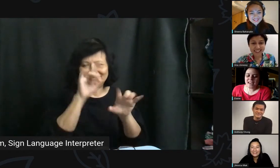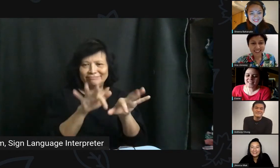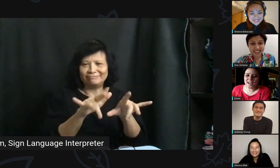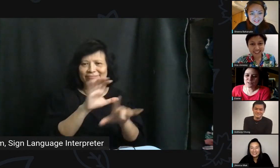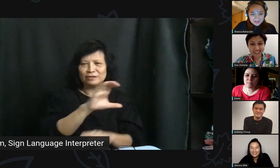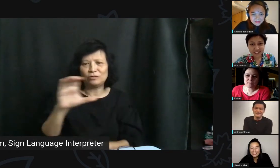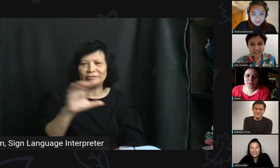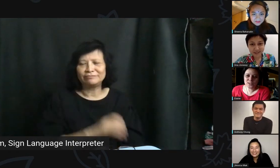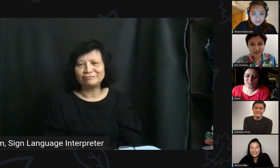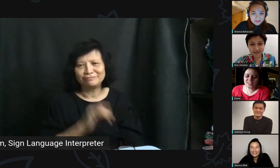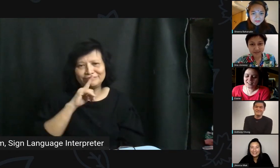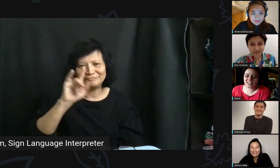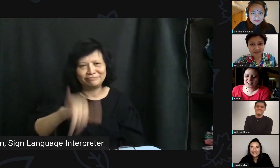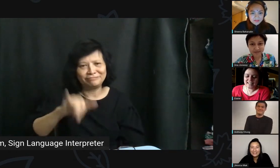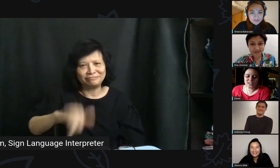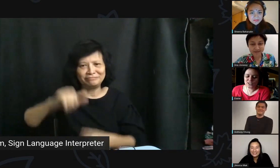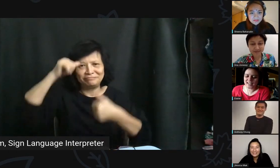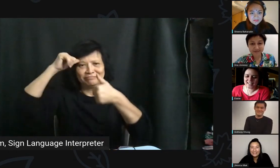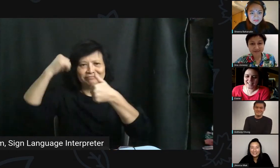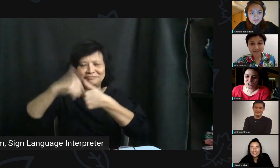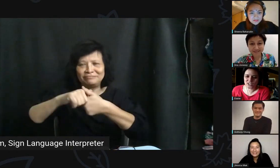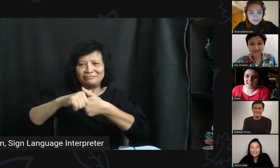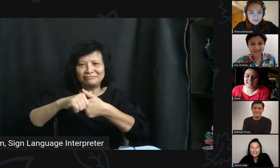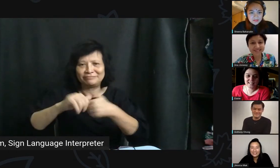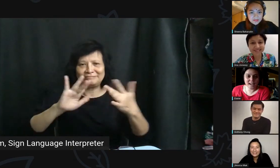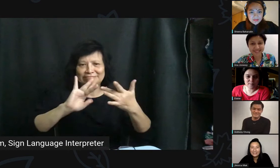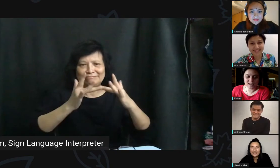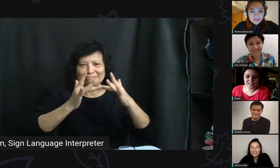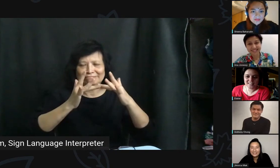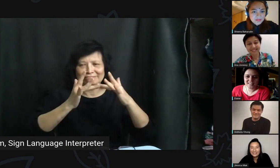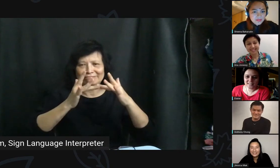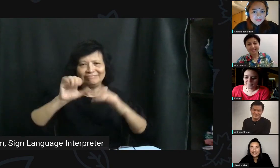Yes, I remember the internet connection in Sabah.